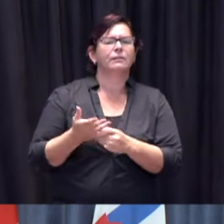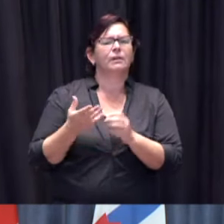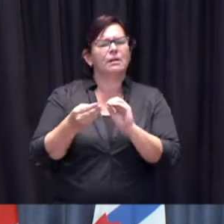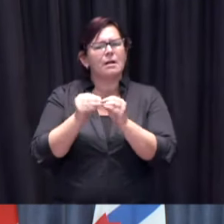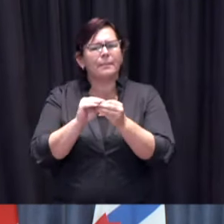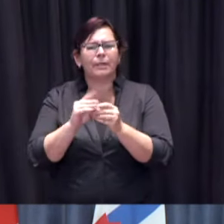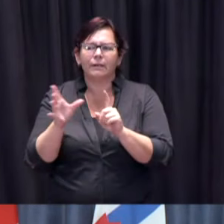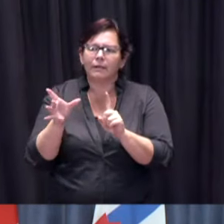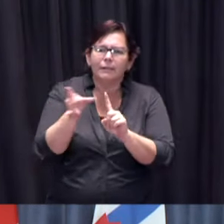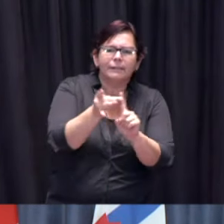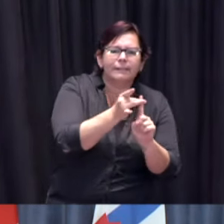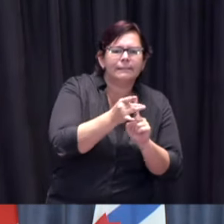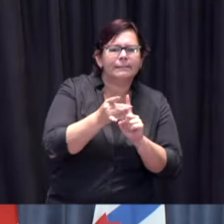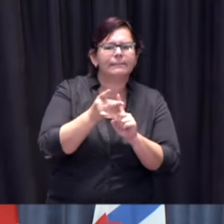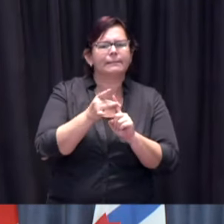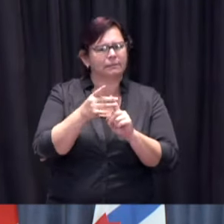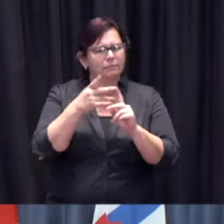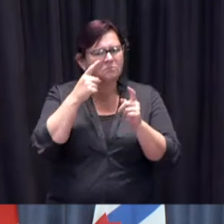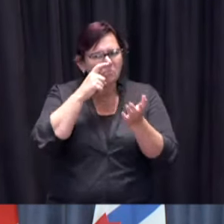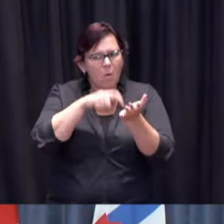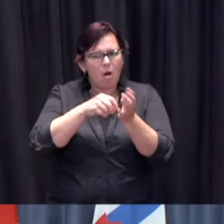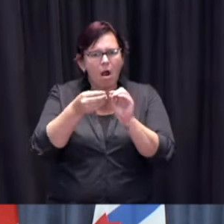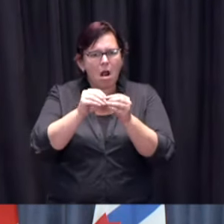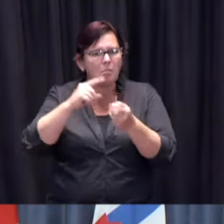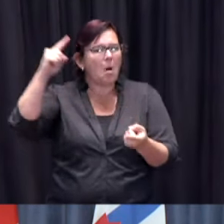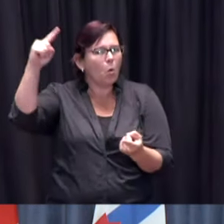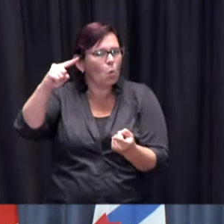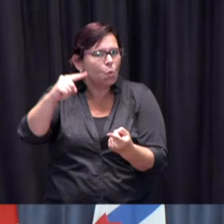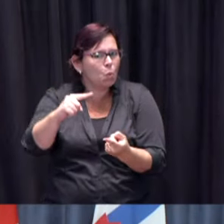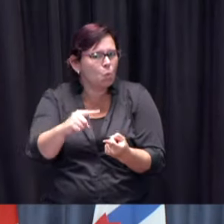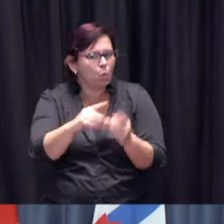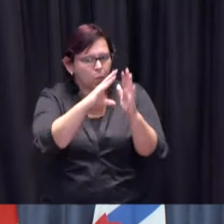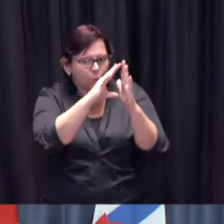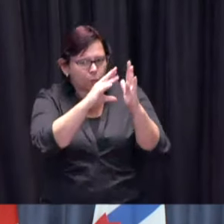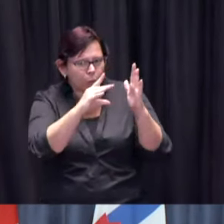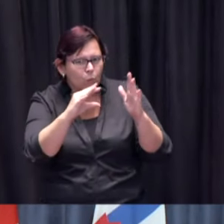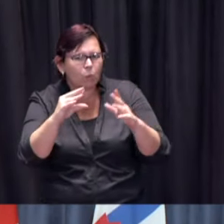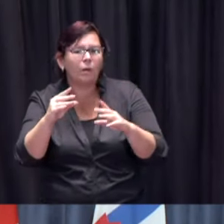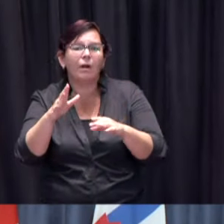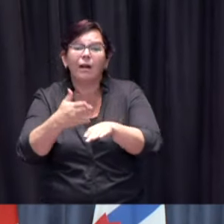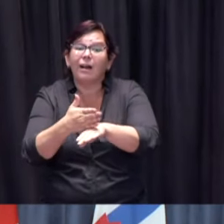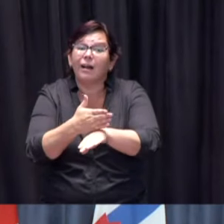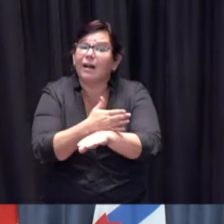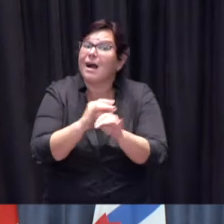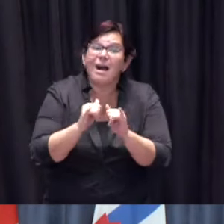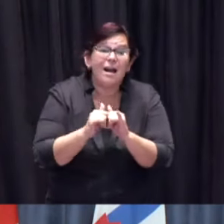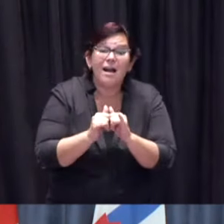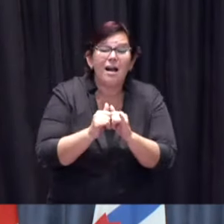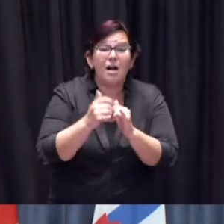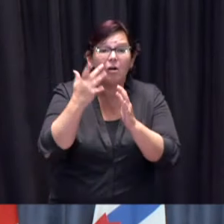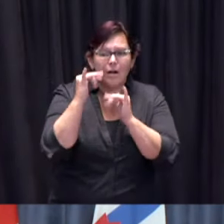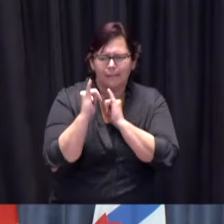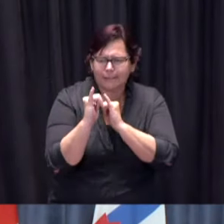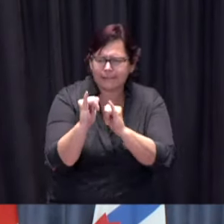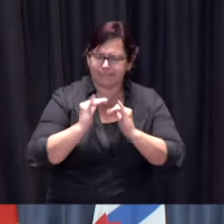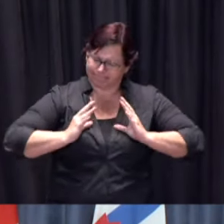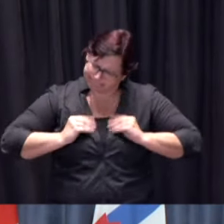We've come so far thanks to the sacrifice and the patience of our residents and our businesses. The vast majority of people are doing